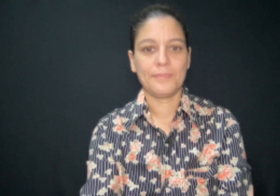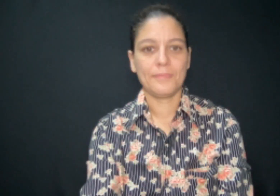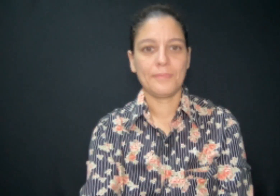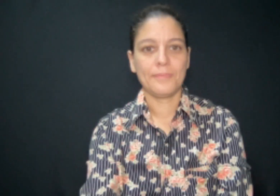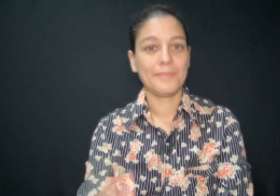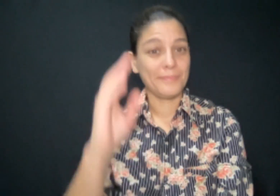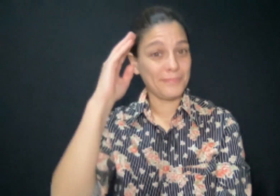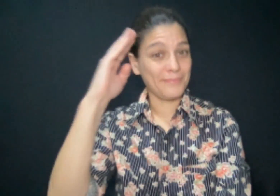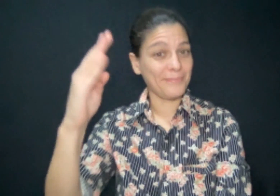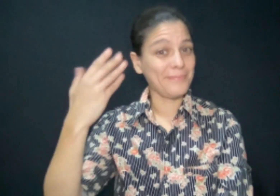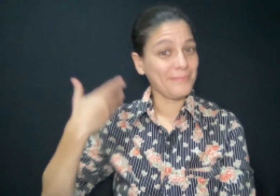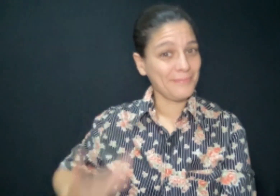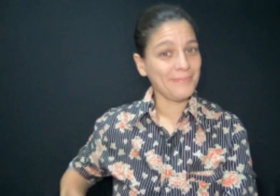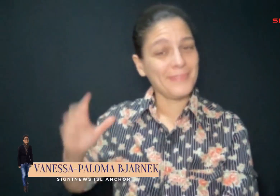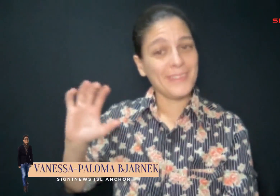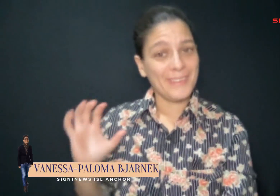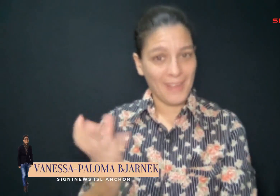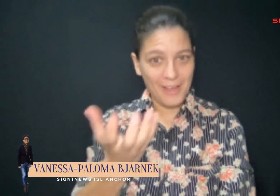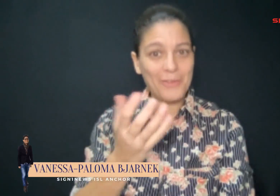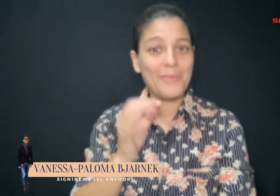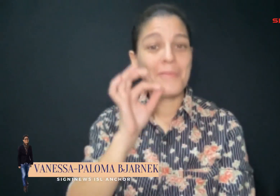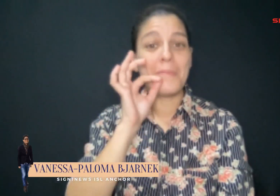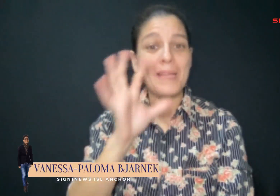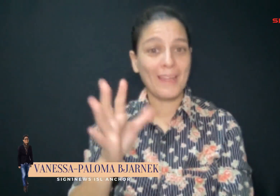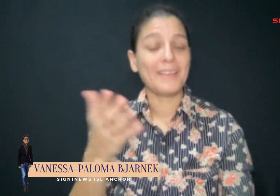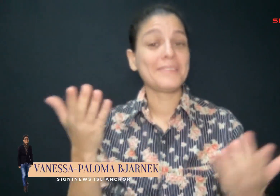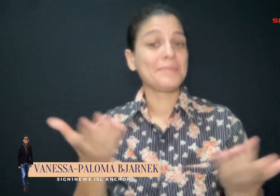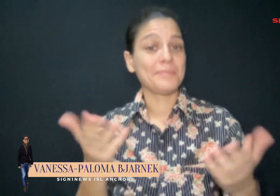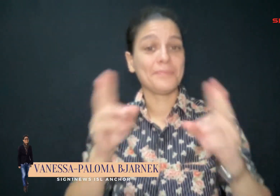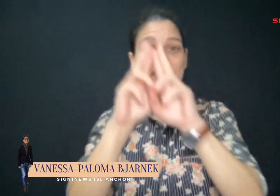Hello everyone I'm Sign1News anchor Vanessa Paloma Bjarnek here's a quick look at the